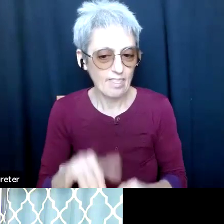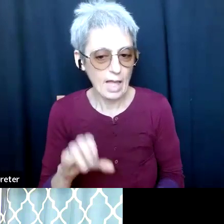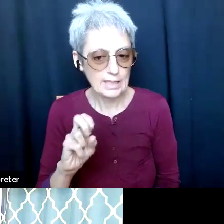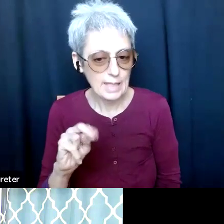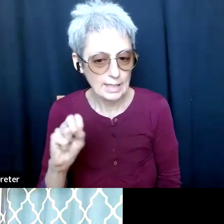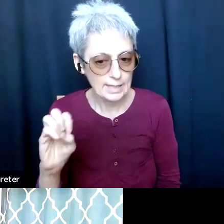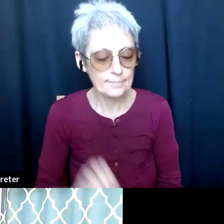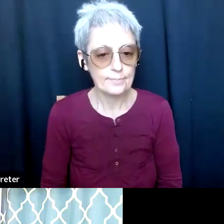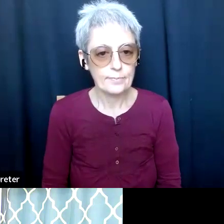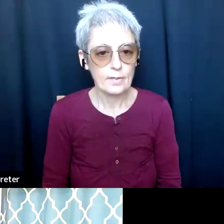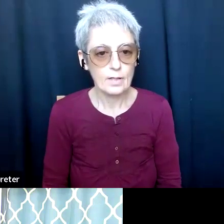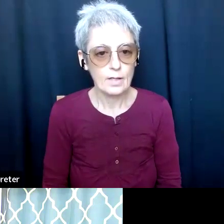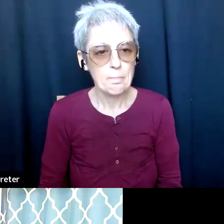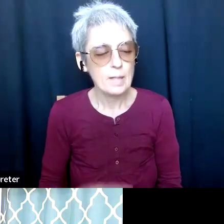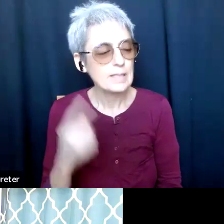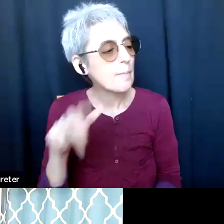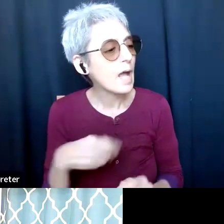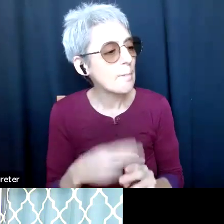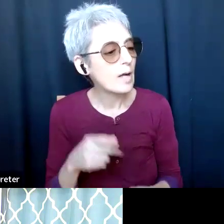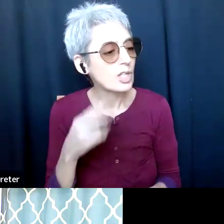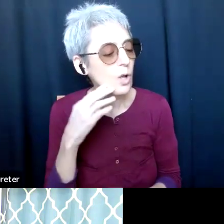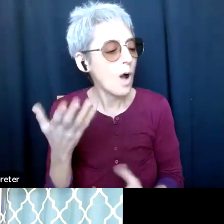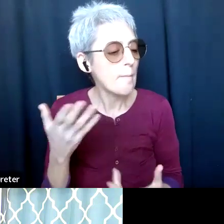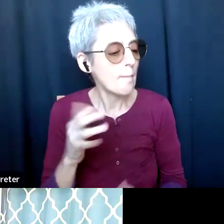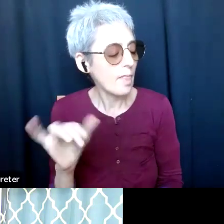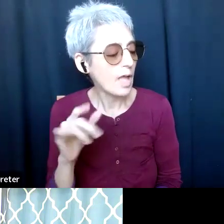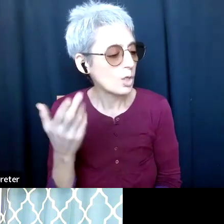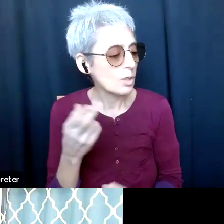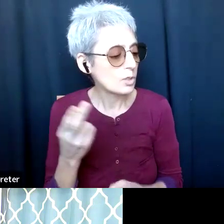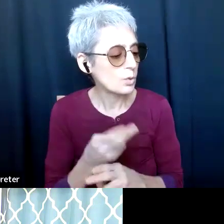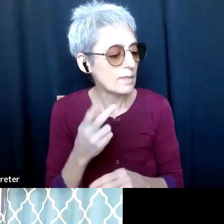is built up over time and then this expectation